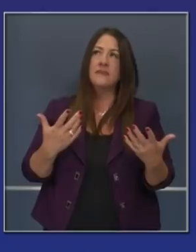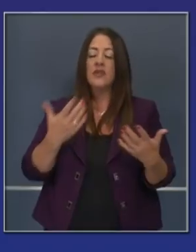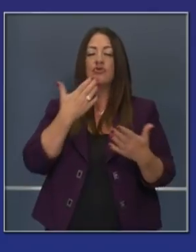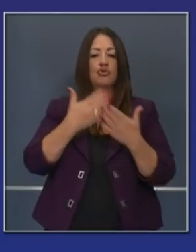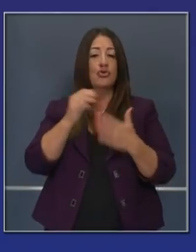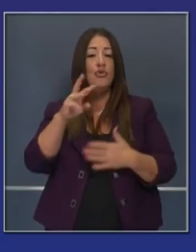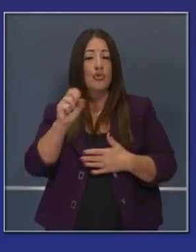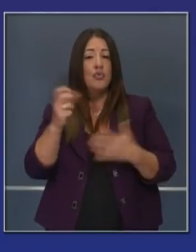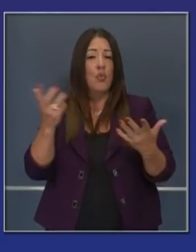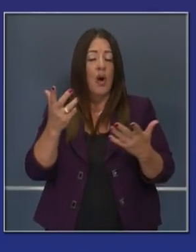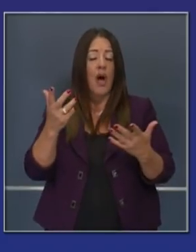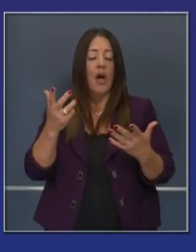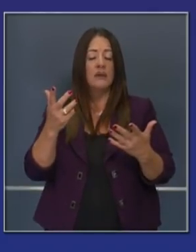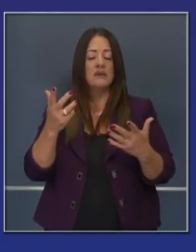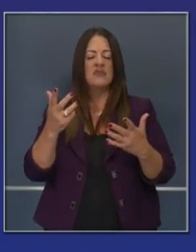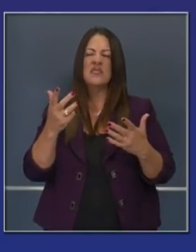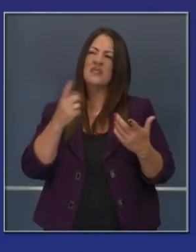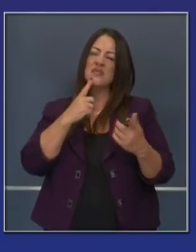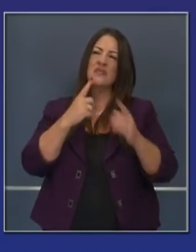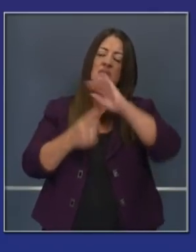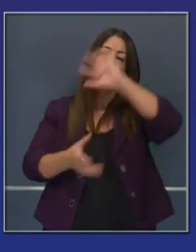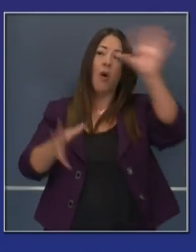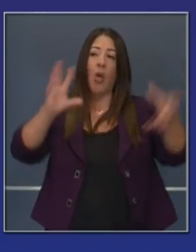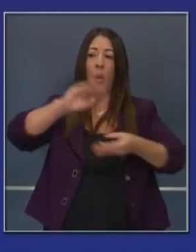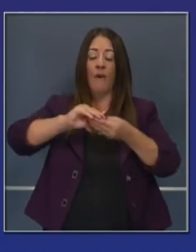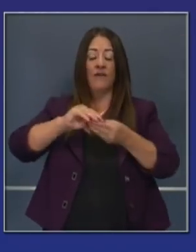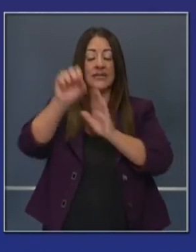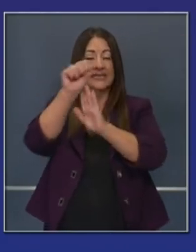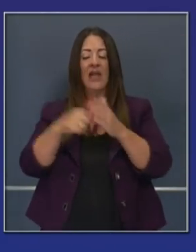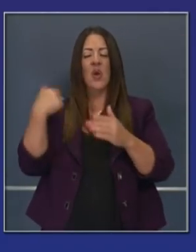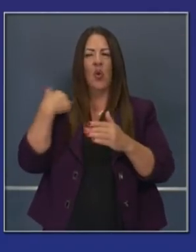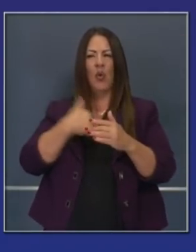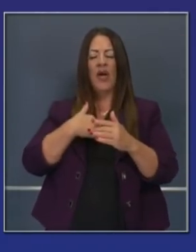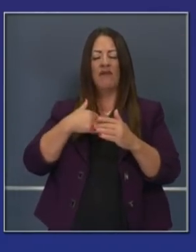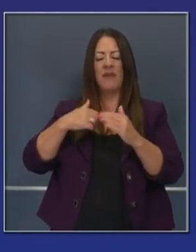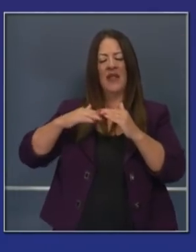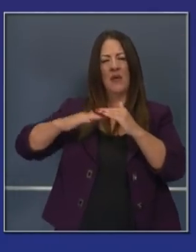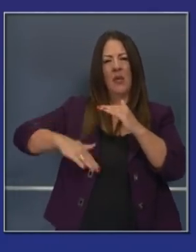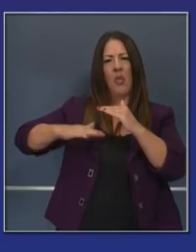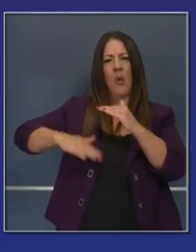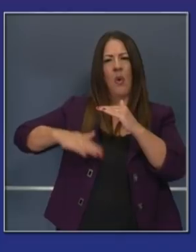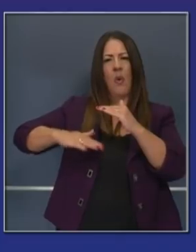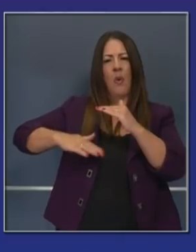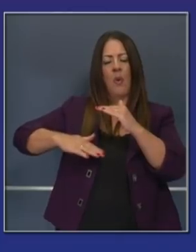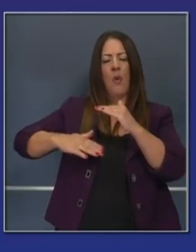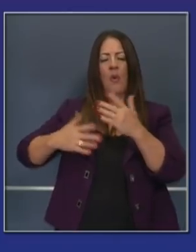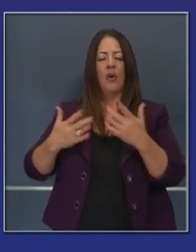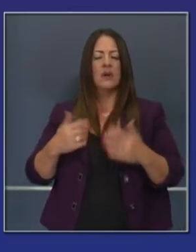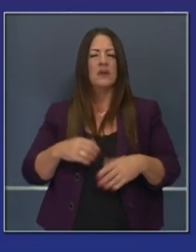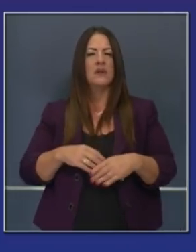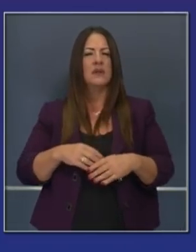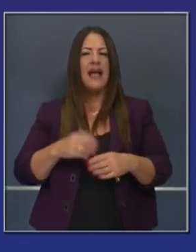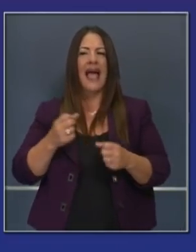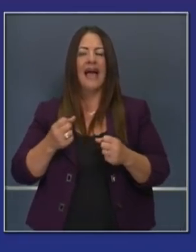AS WELL AS INCREASE OF 5.9% ICU ADMISSIONS OVER A 14 DAY PERIOD. THE GOOD NEWS STATEWIDE WE ARE STILL TRENDING